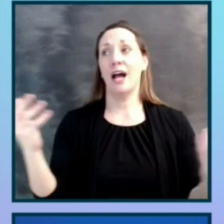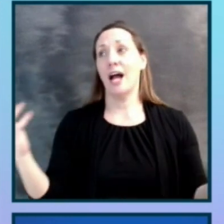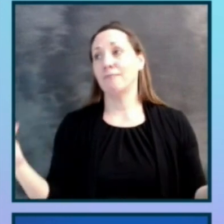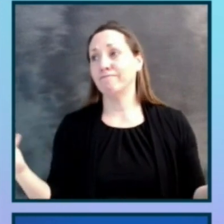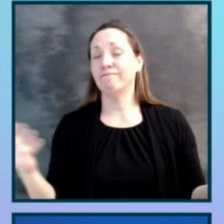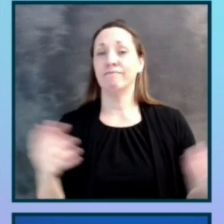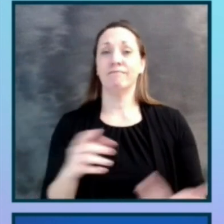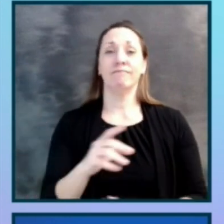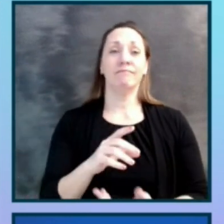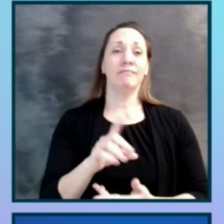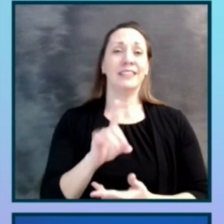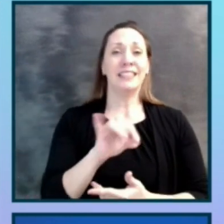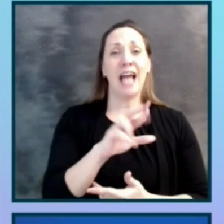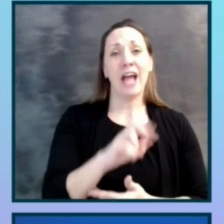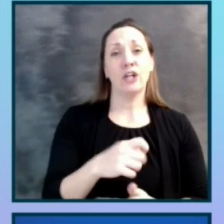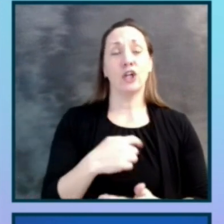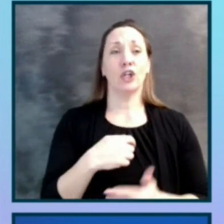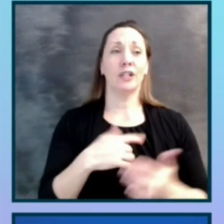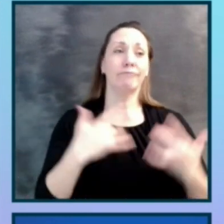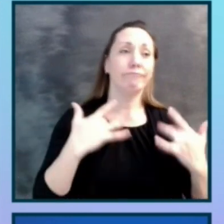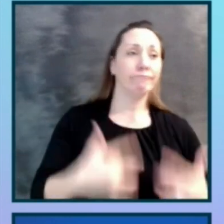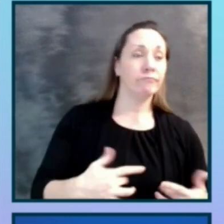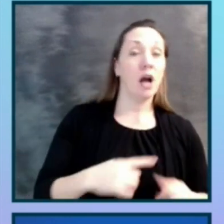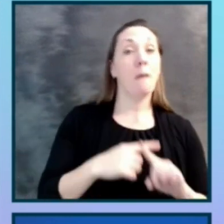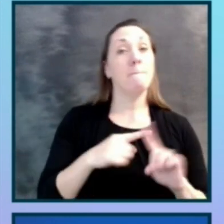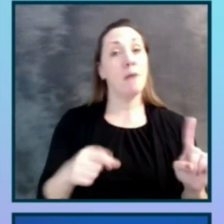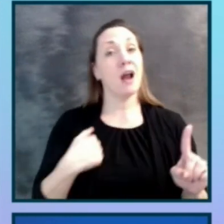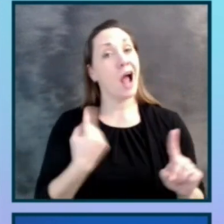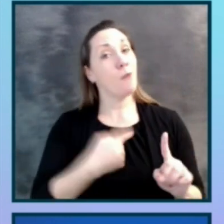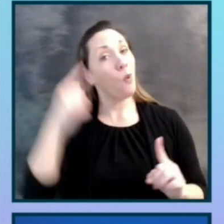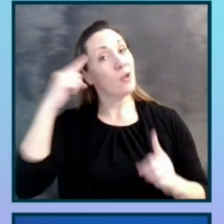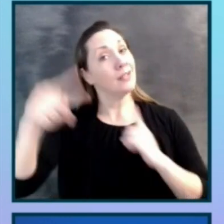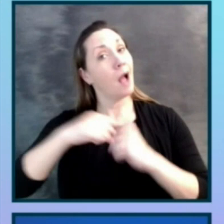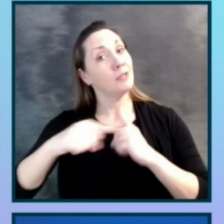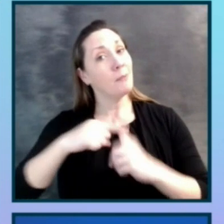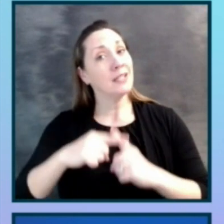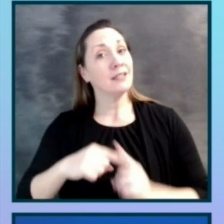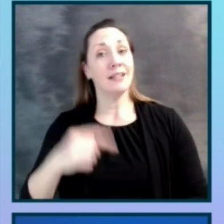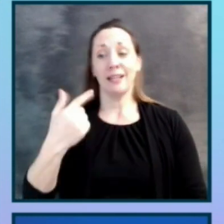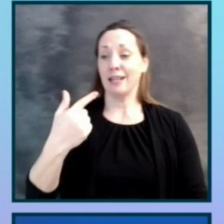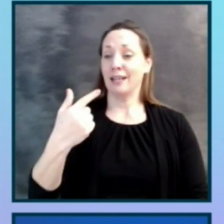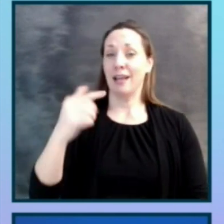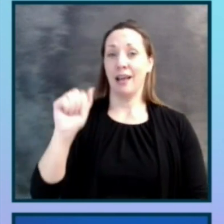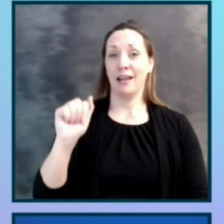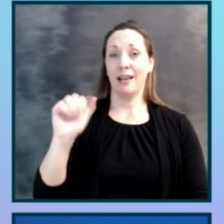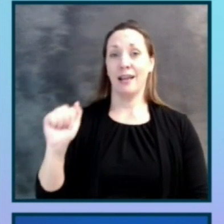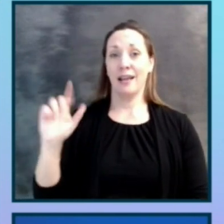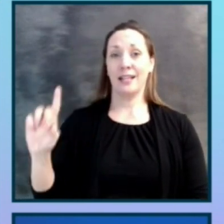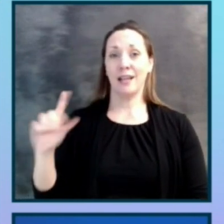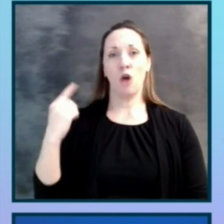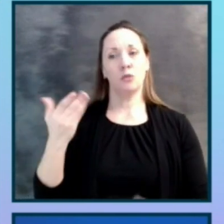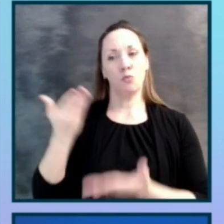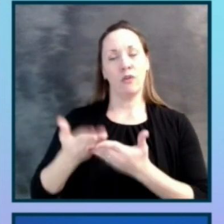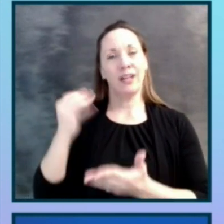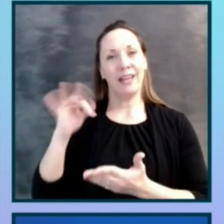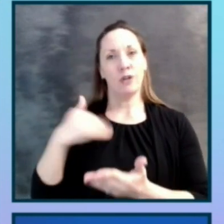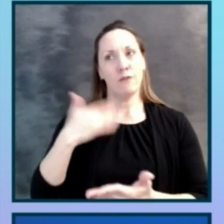I'm always is helpful, I'm always optimistic. GAAD has proven that you come in with first of all, with some good vision, with a good idea,